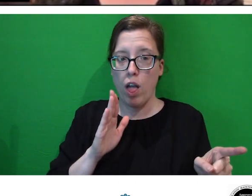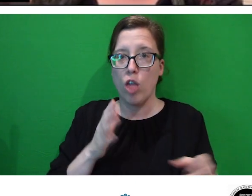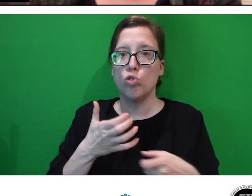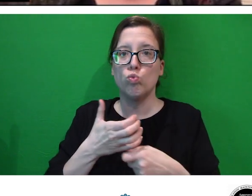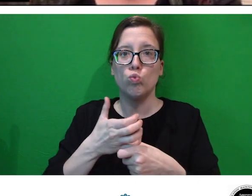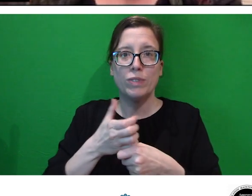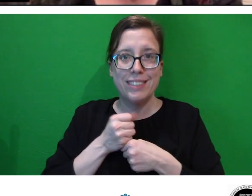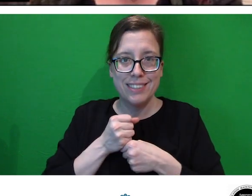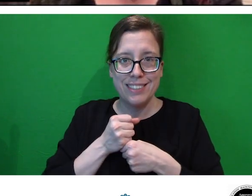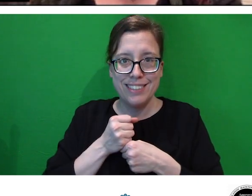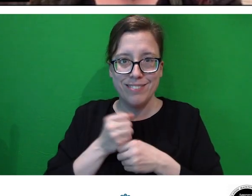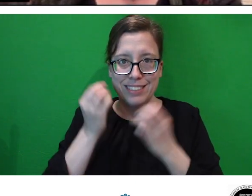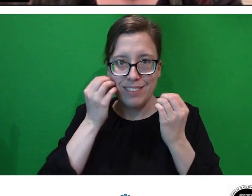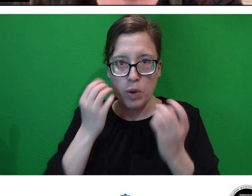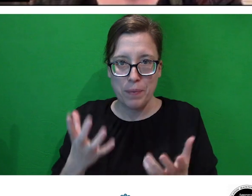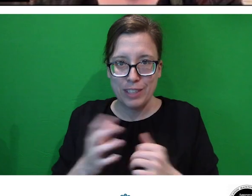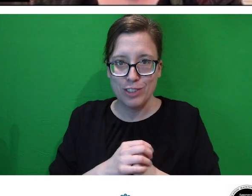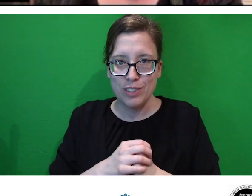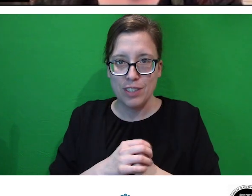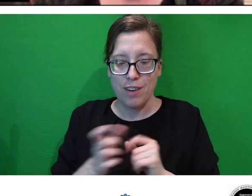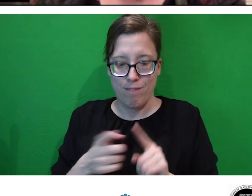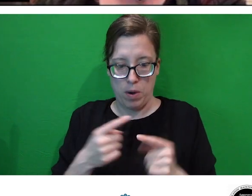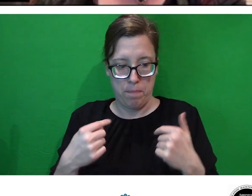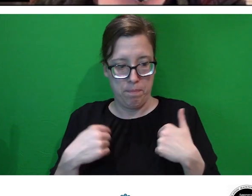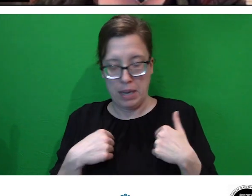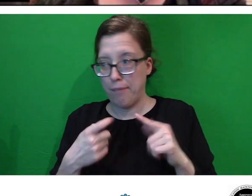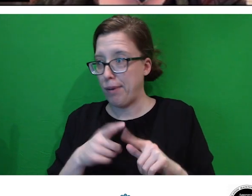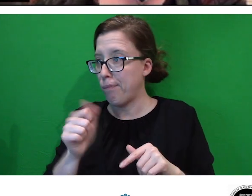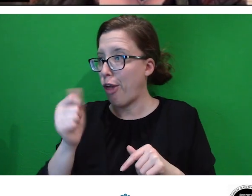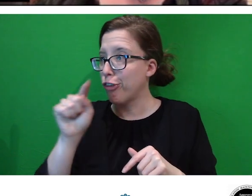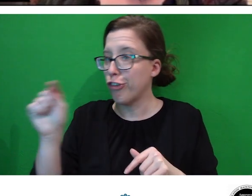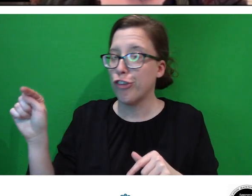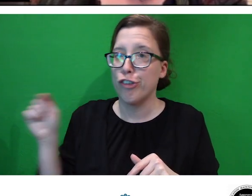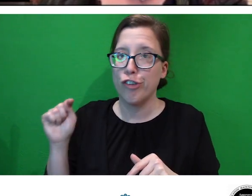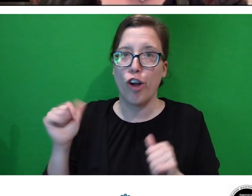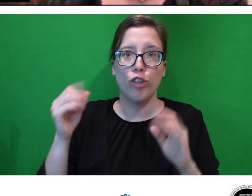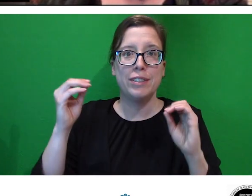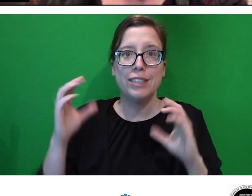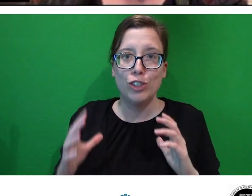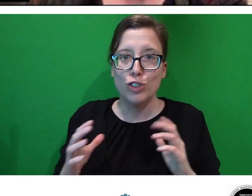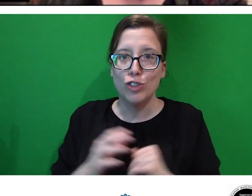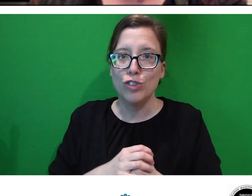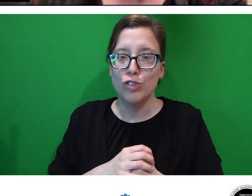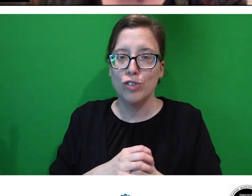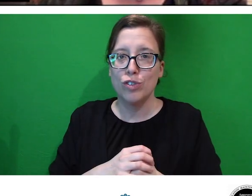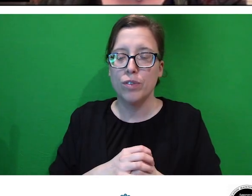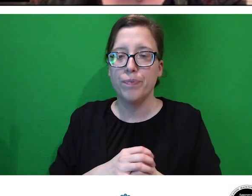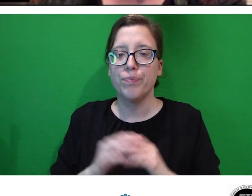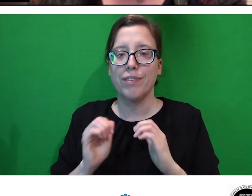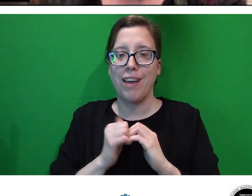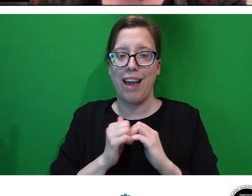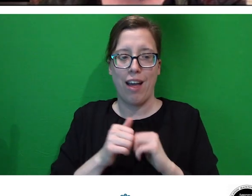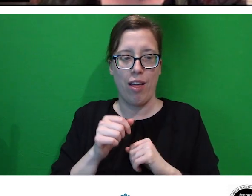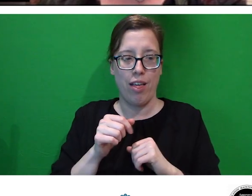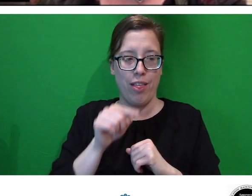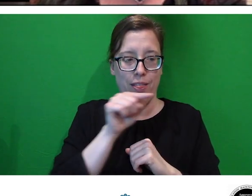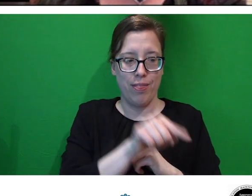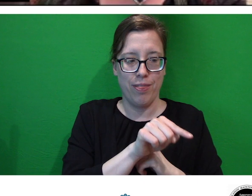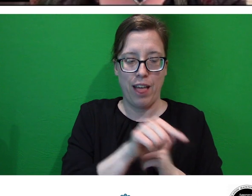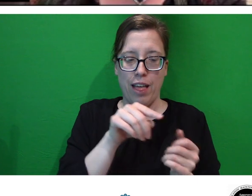really need to take time to figure out how a kiddo is going to receive information